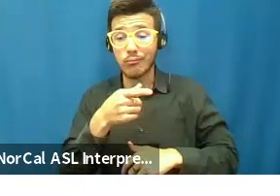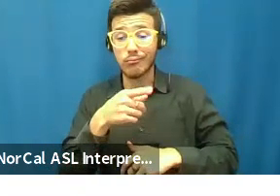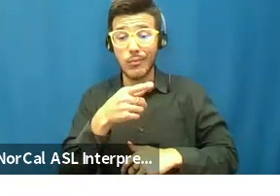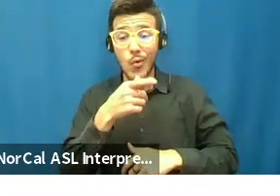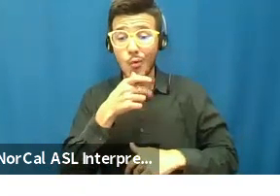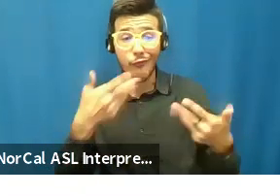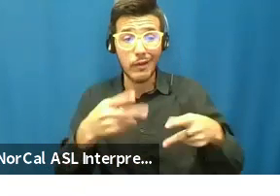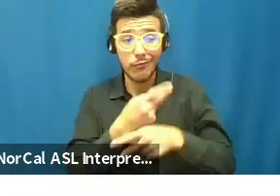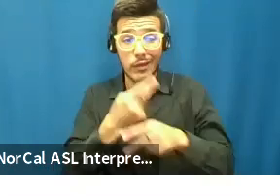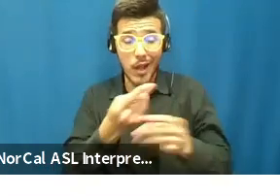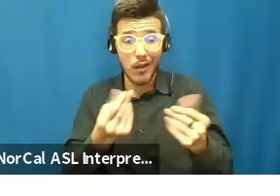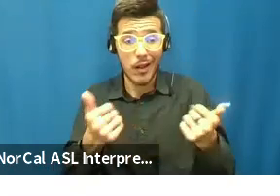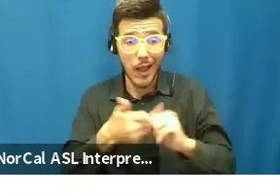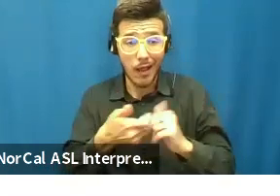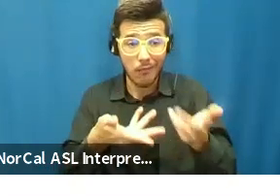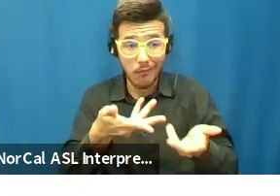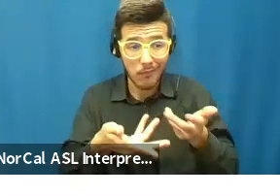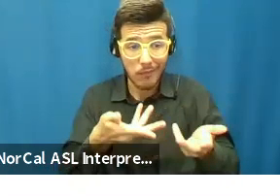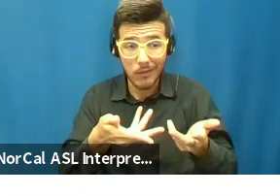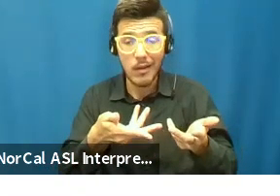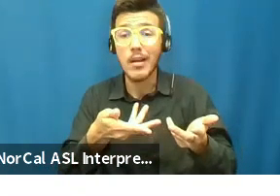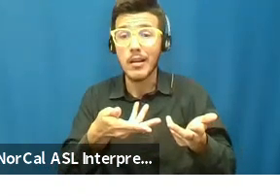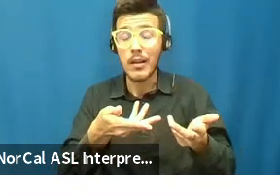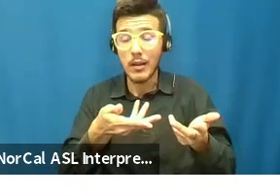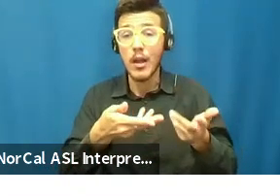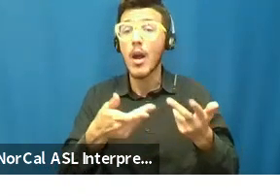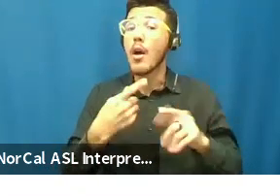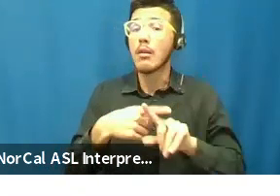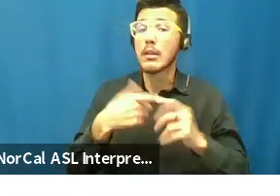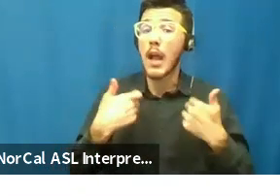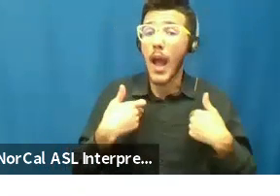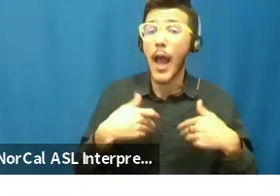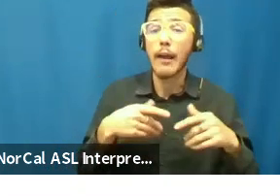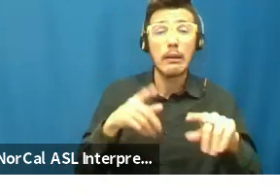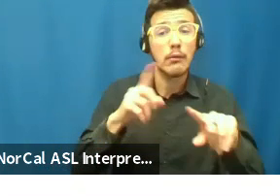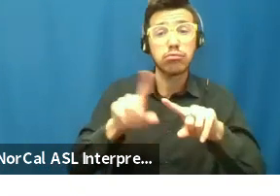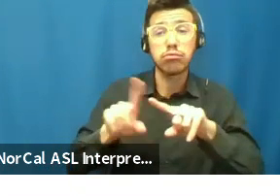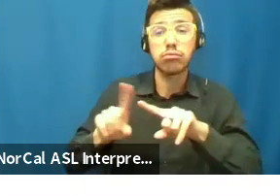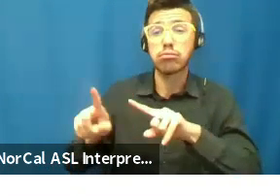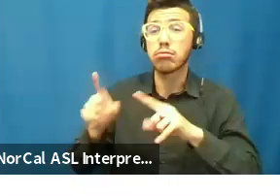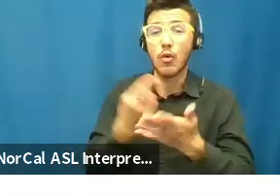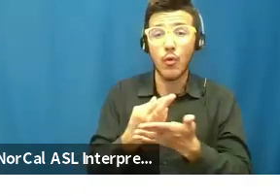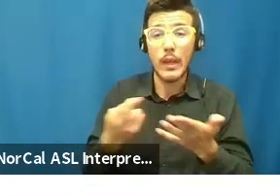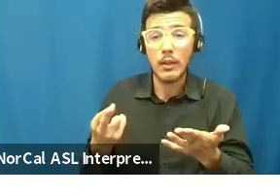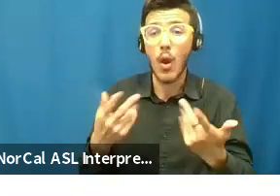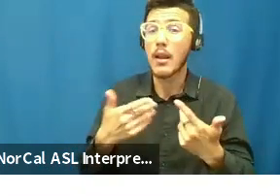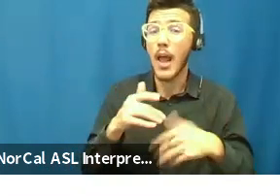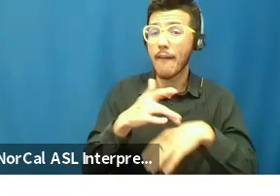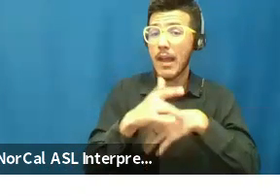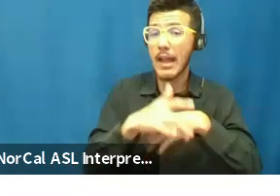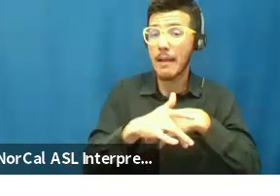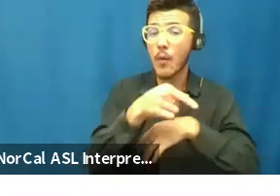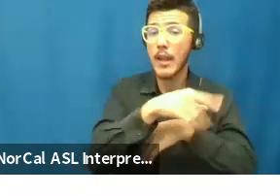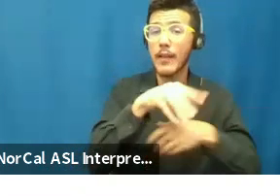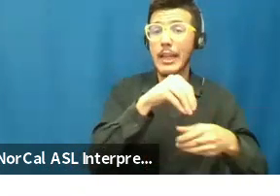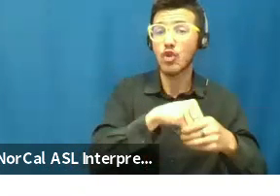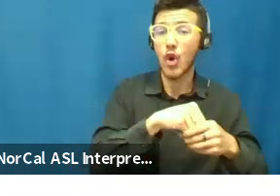this? And then we have a variety of resources available on this internal site. So, for example,